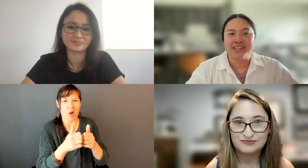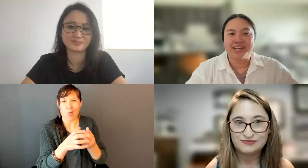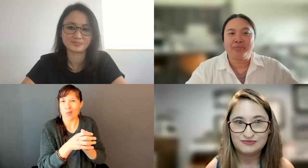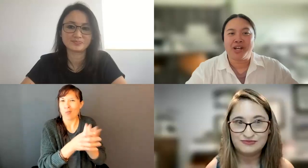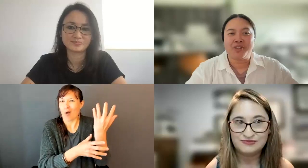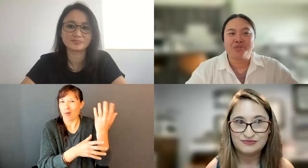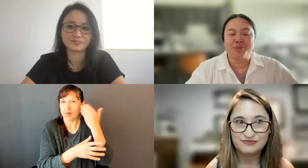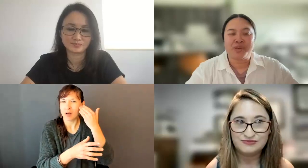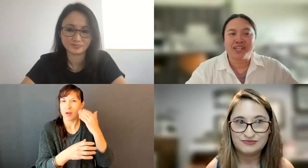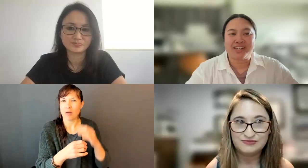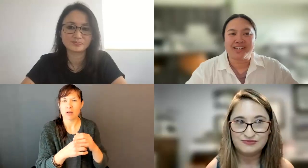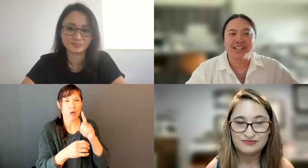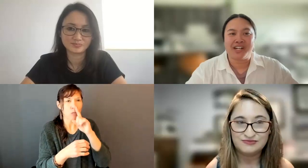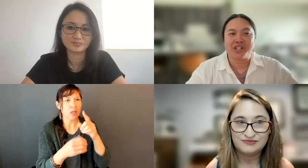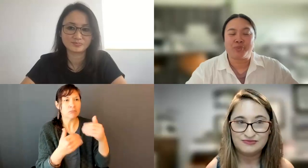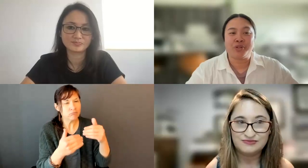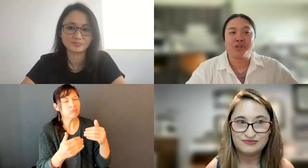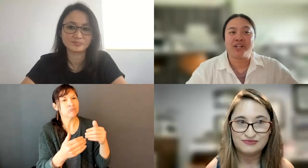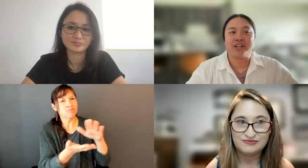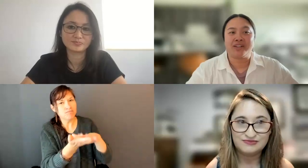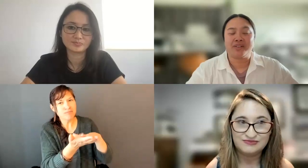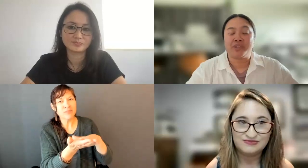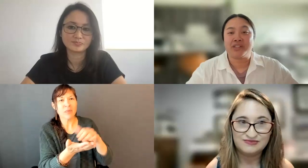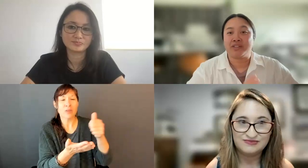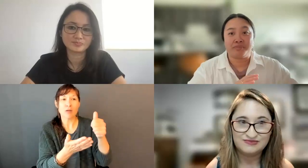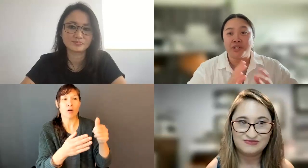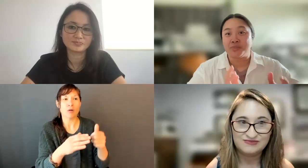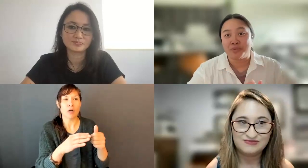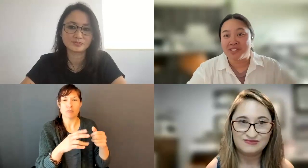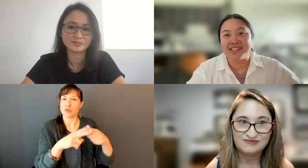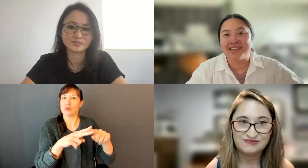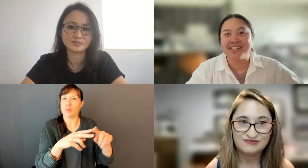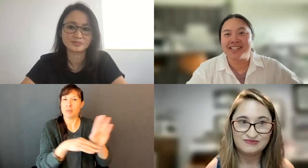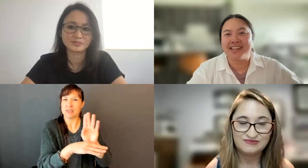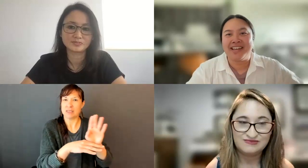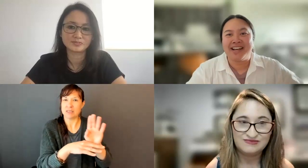I really applaud you for being an entrepreneur with multiple businesses.